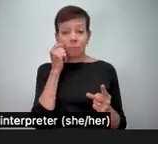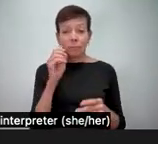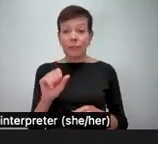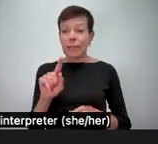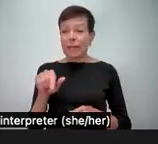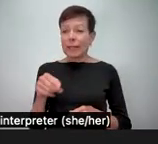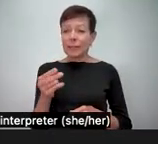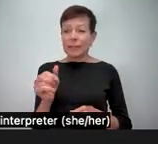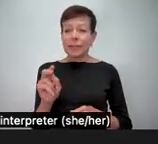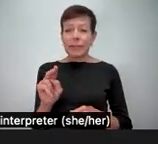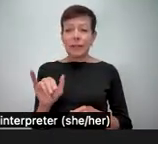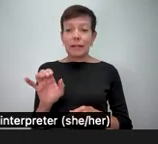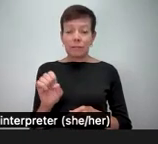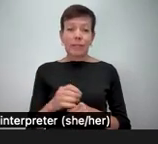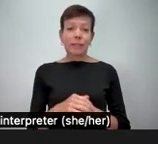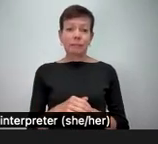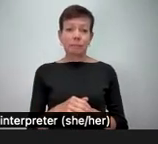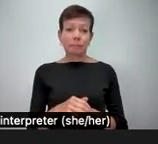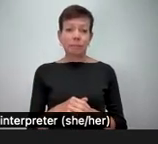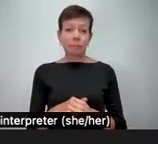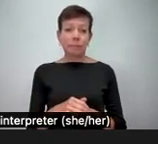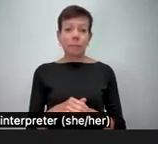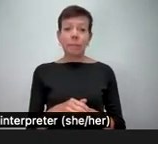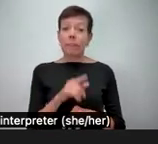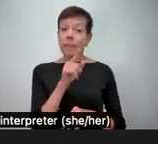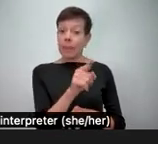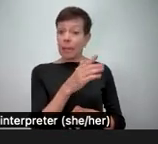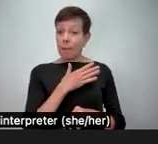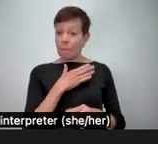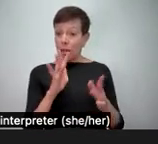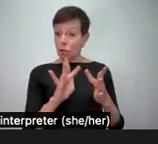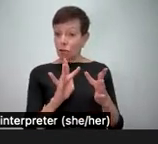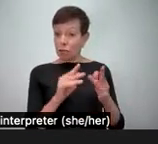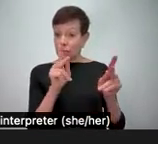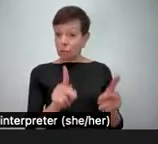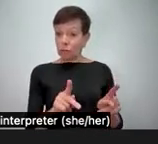So here is my contact information. If you want to screenshot this, it'll be up at